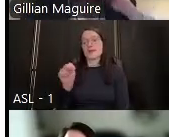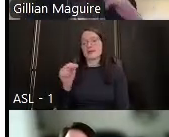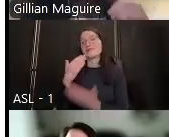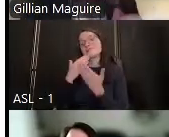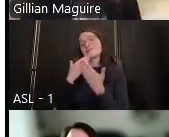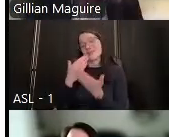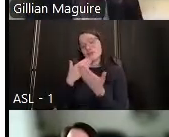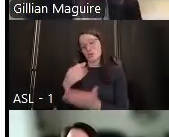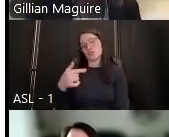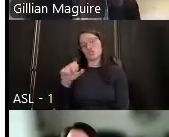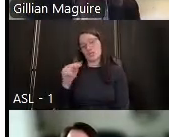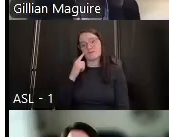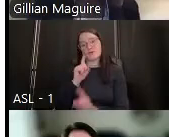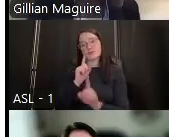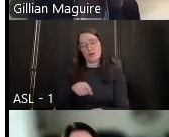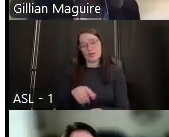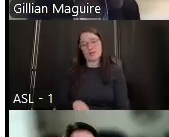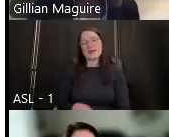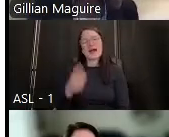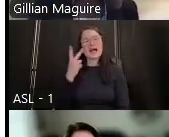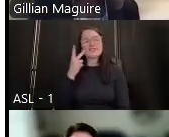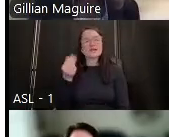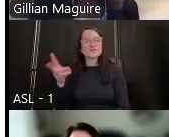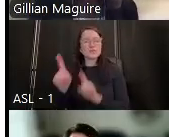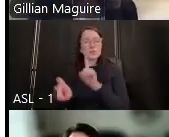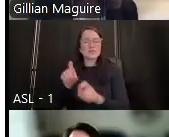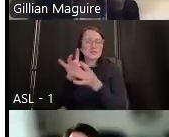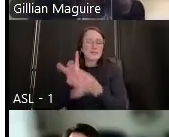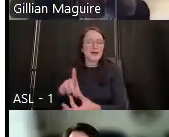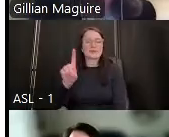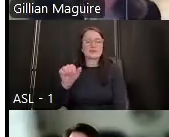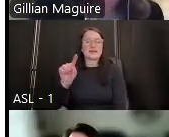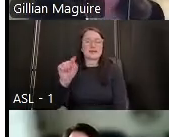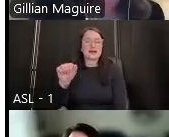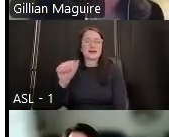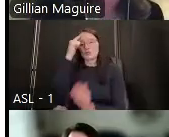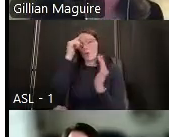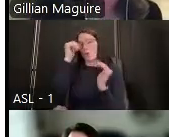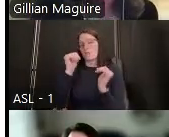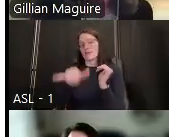because I saw quite a few about kind of data. Um one um the next question that we wanted to